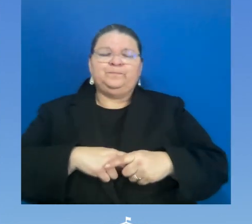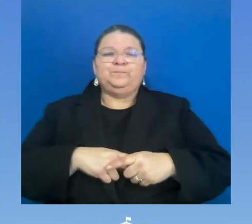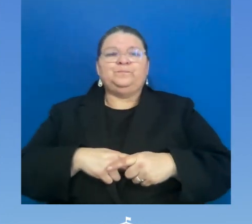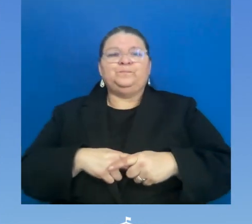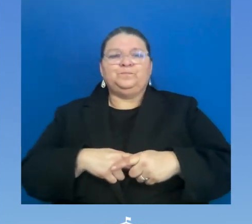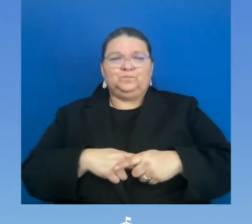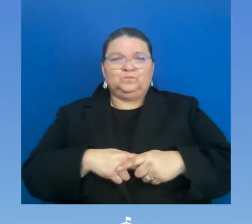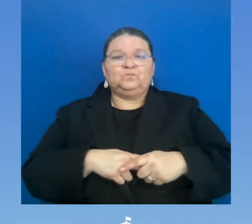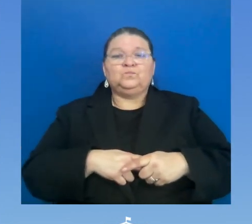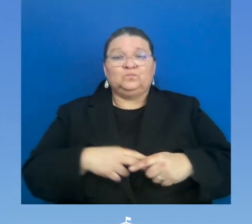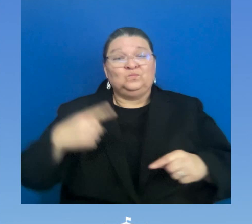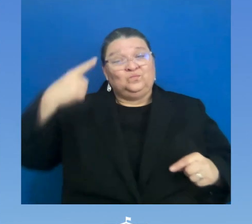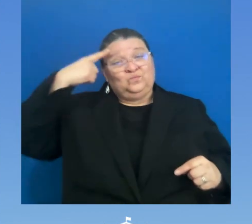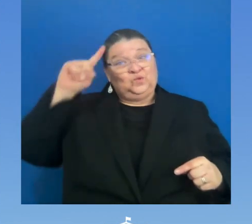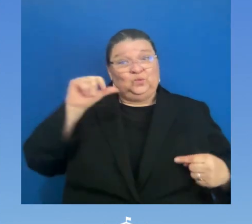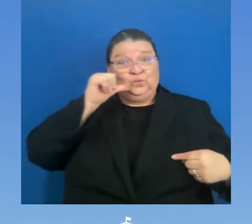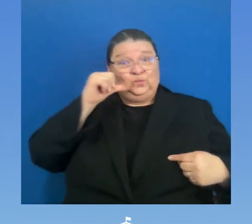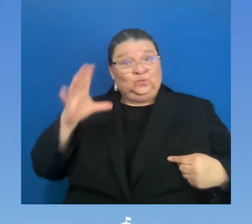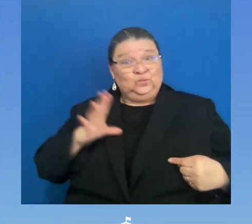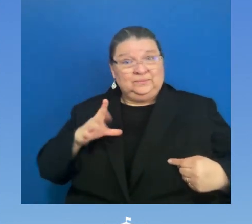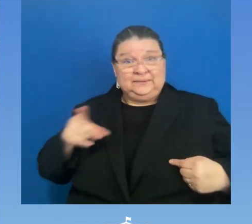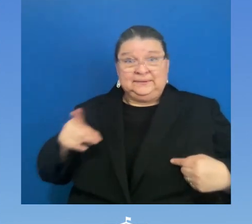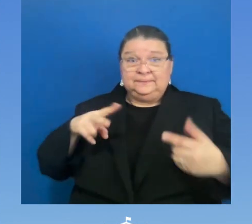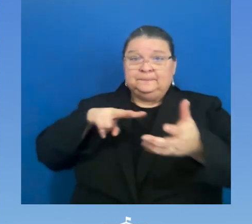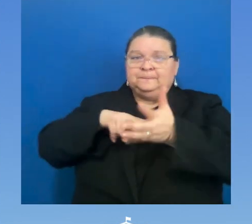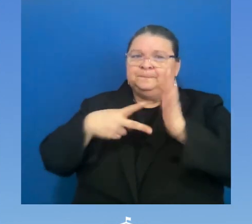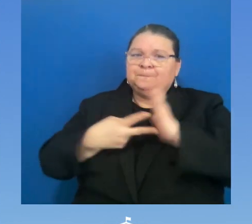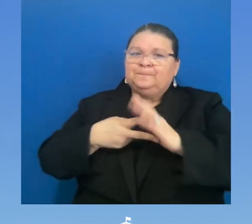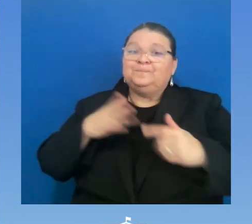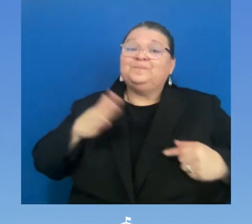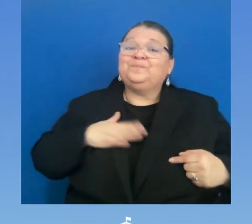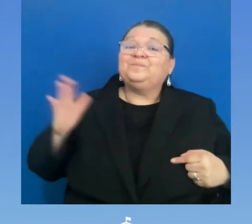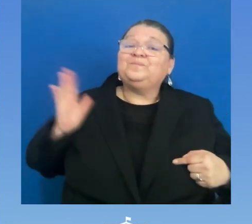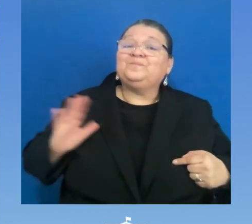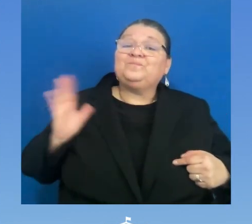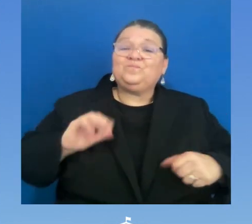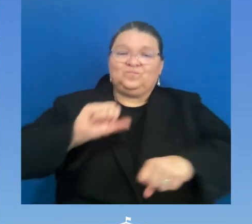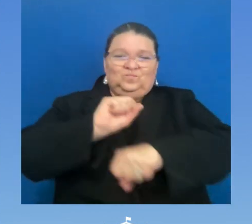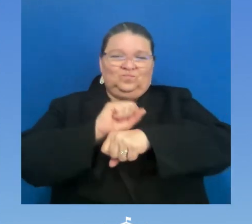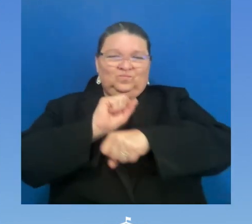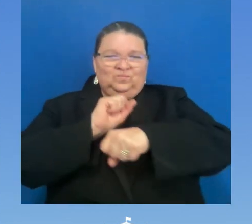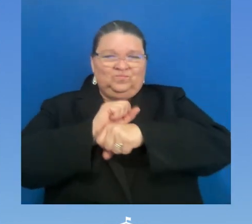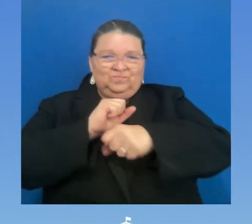from a previous job will follow them to the current job, and so on, and so on.